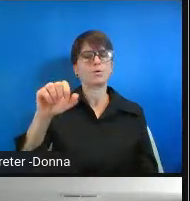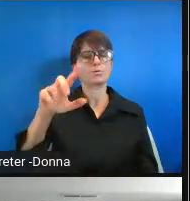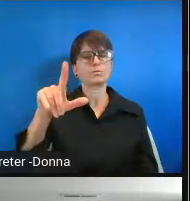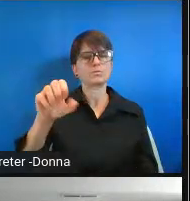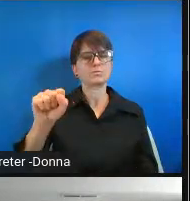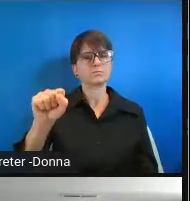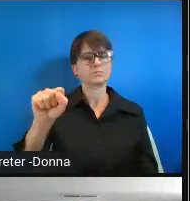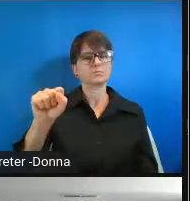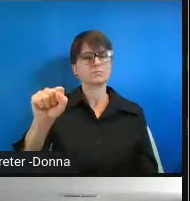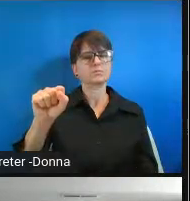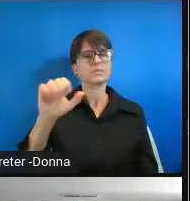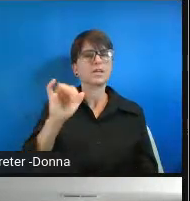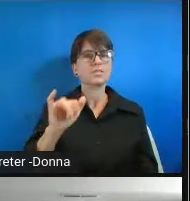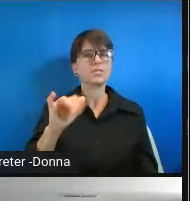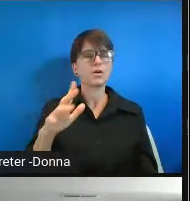on the page .